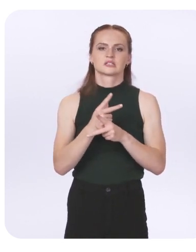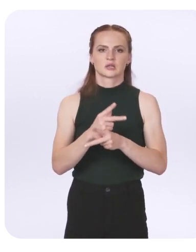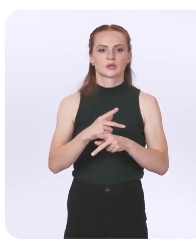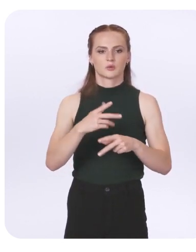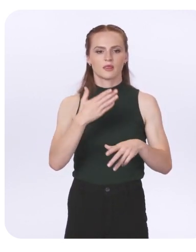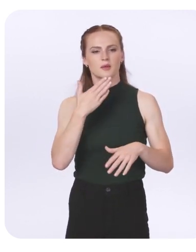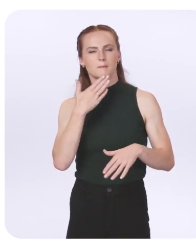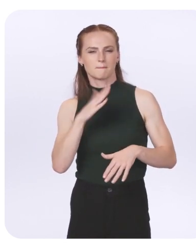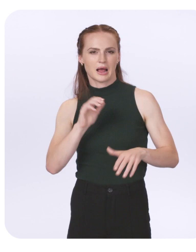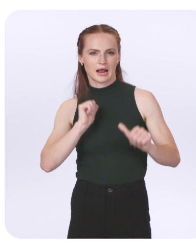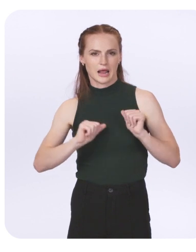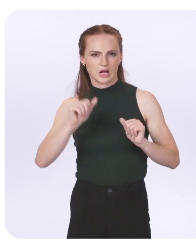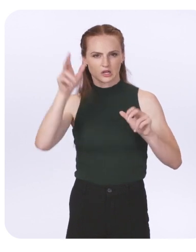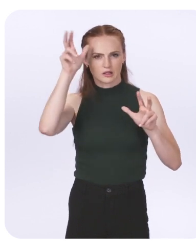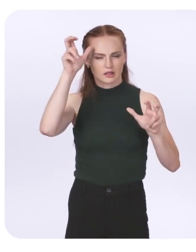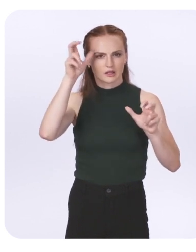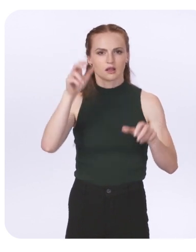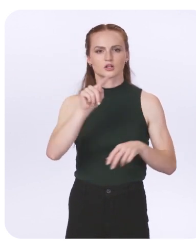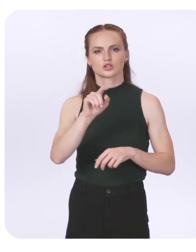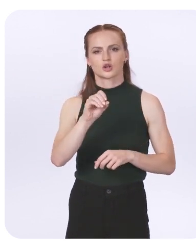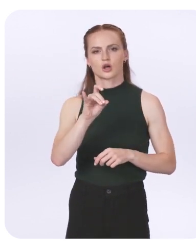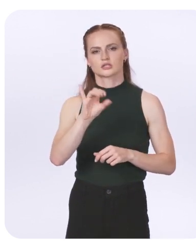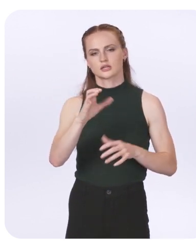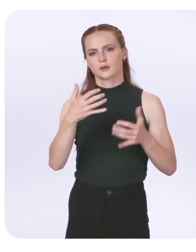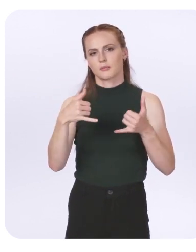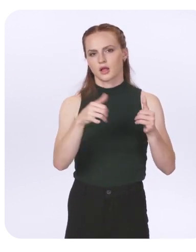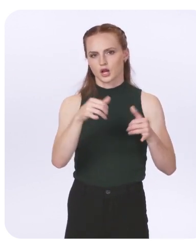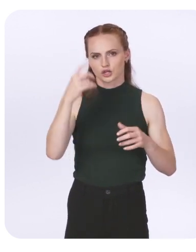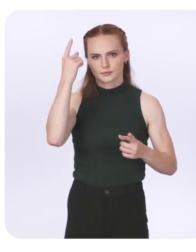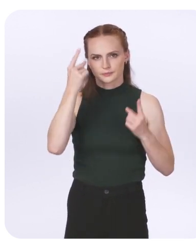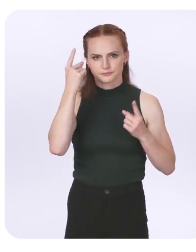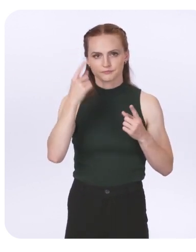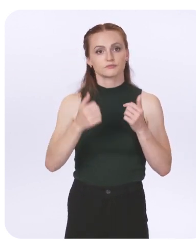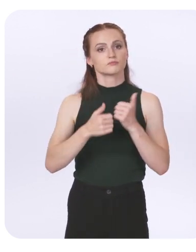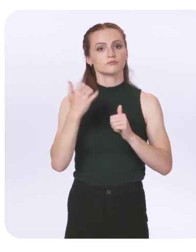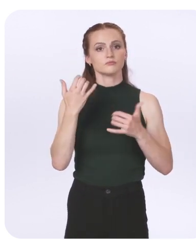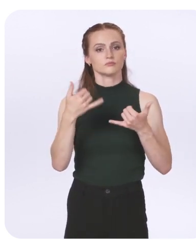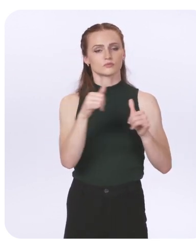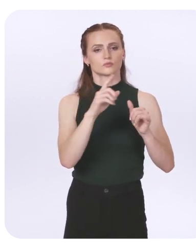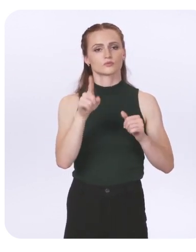The majority of players, just want to have a good time and enjoy with their team.